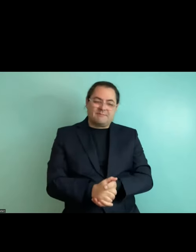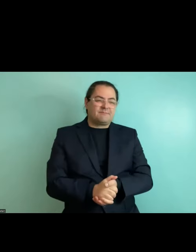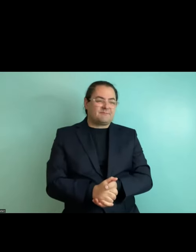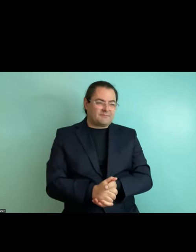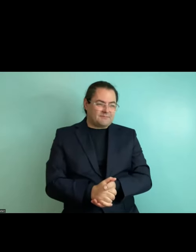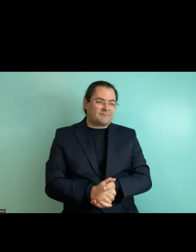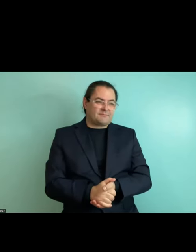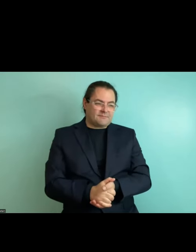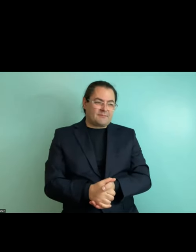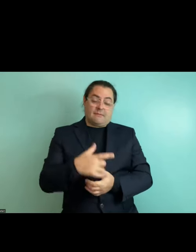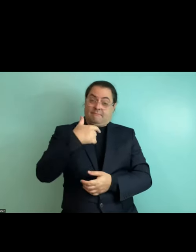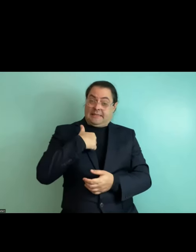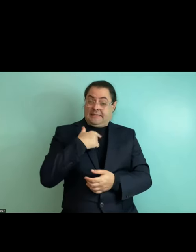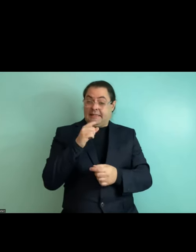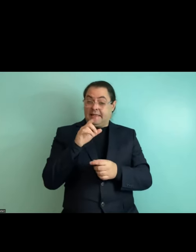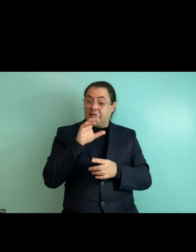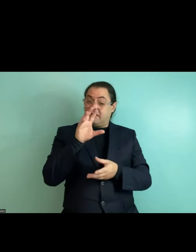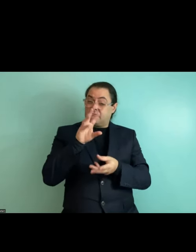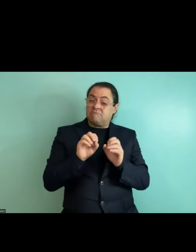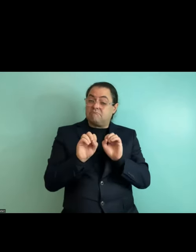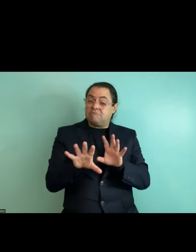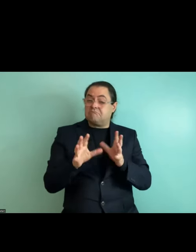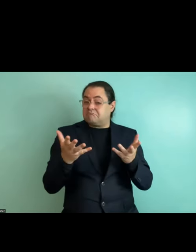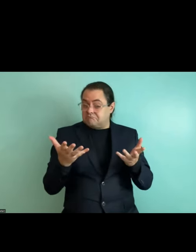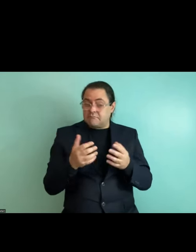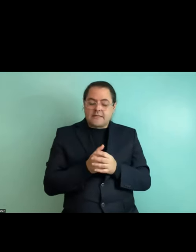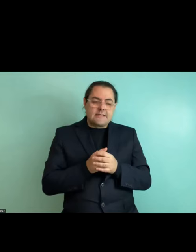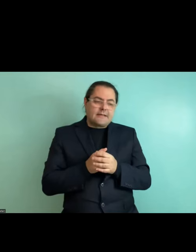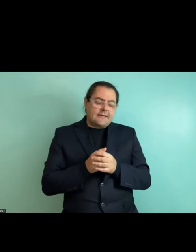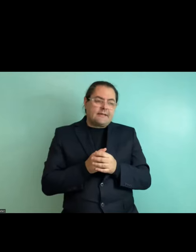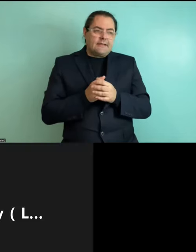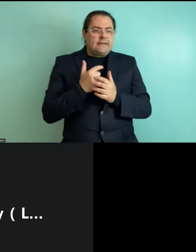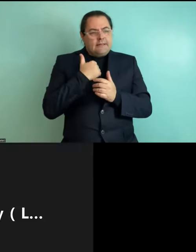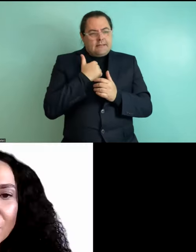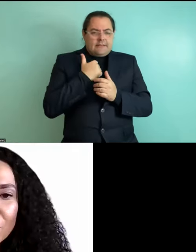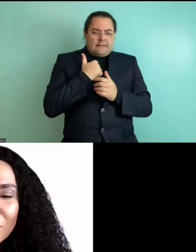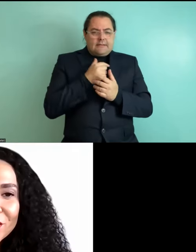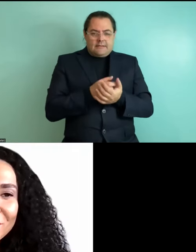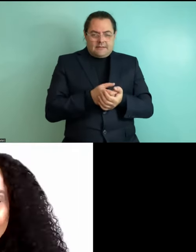concluding remarks is that we've got. 11:20:48 Thank you. I'm just saying like if